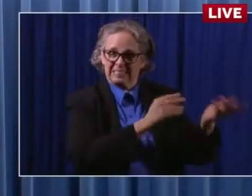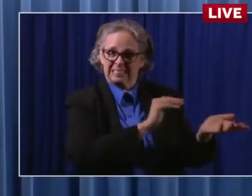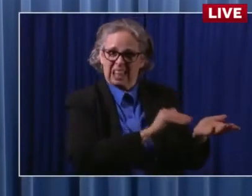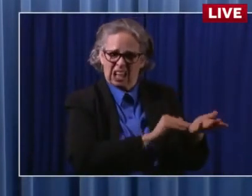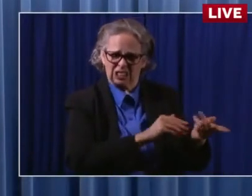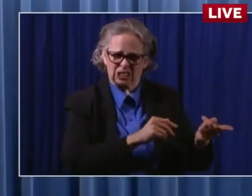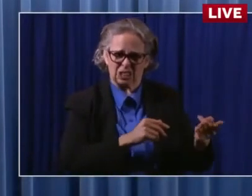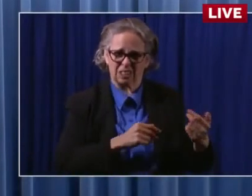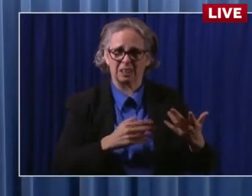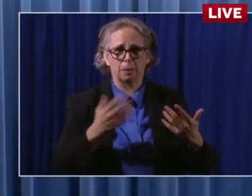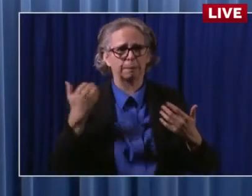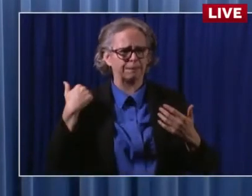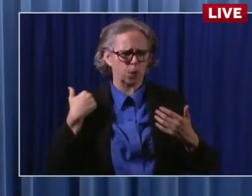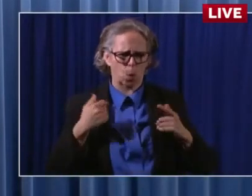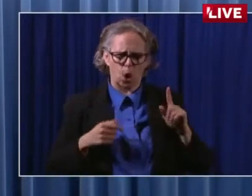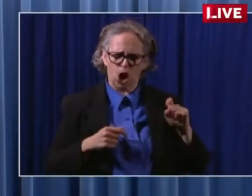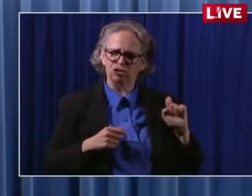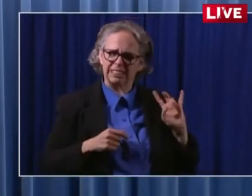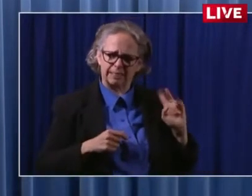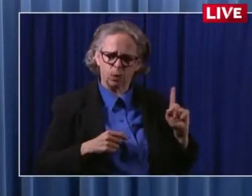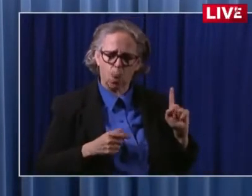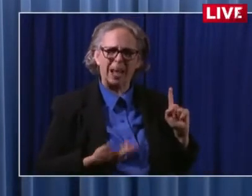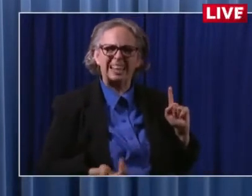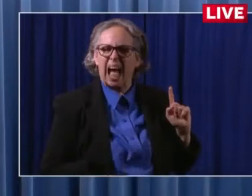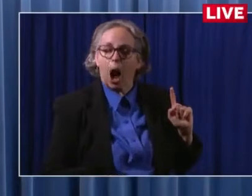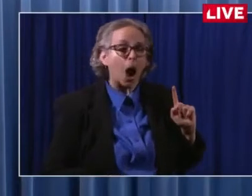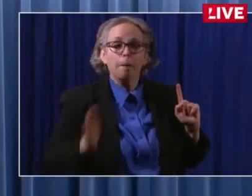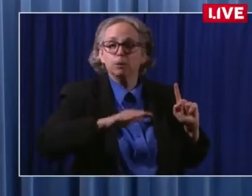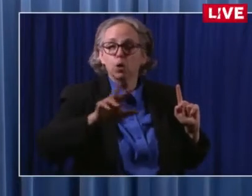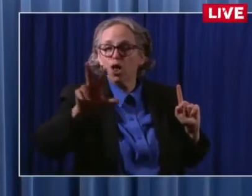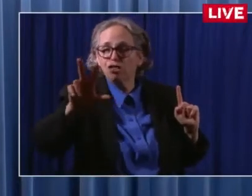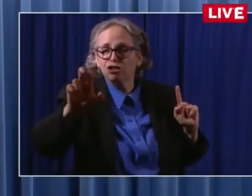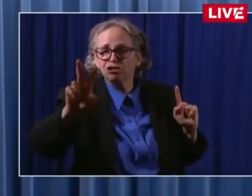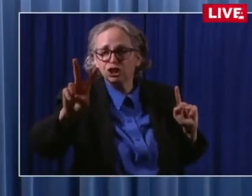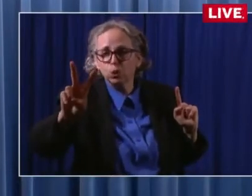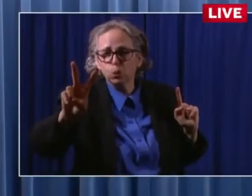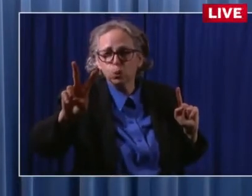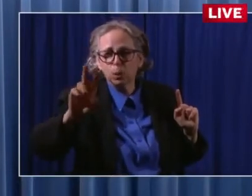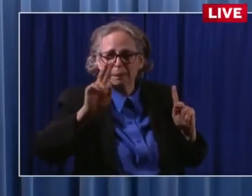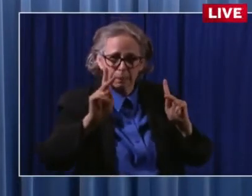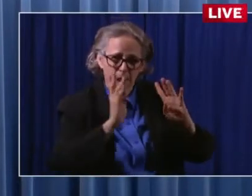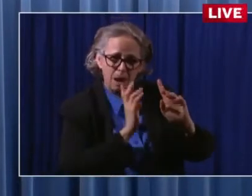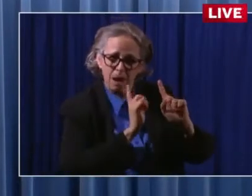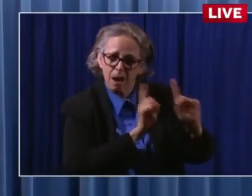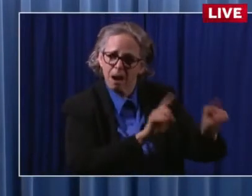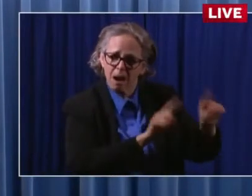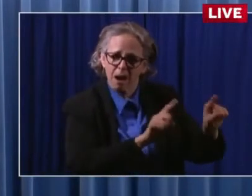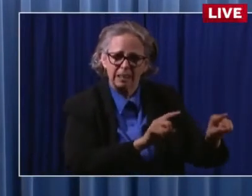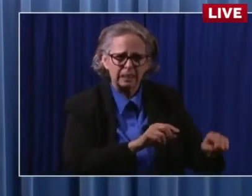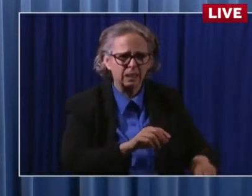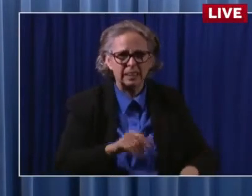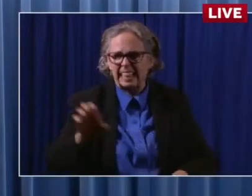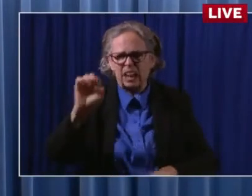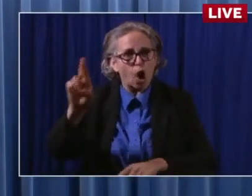BETWEEN JUNE 16 AND JULY 7, AVERAGE OUTPATIENT VISITS INCREASED FROM 171 TO 302 VISITS PER DAY.